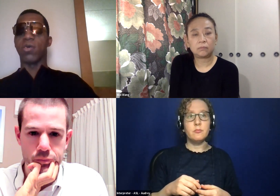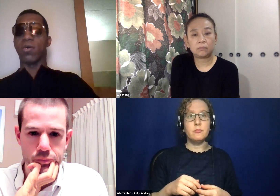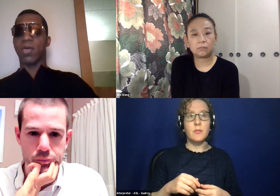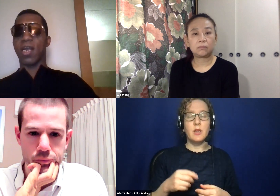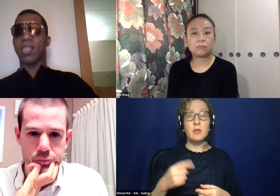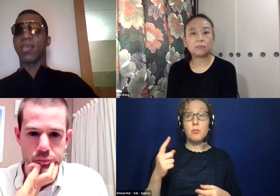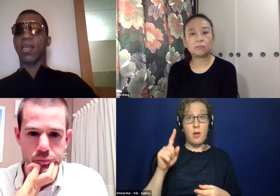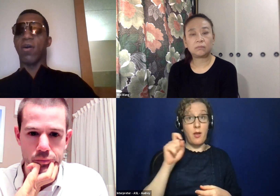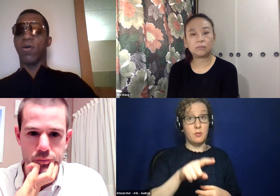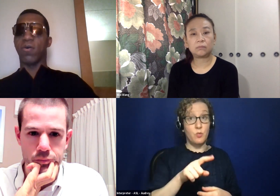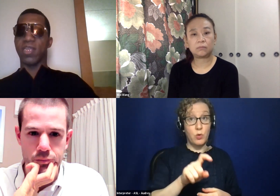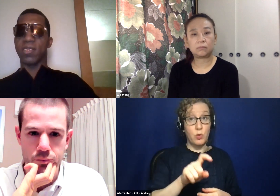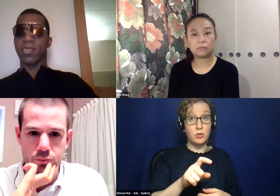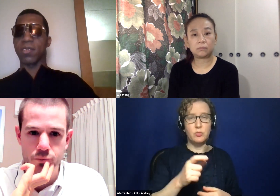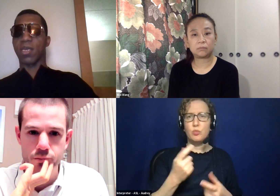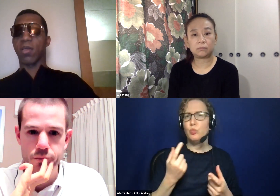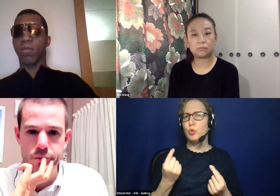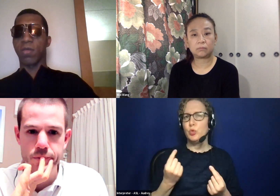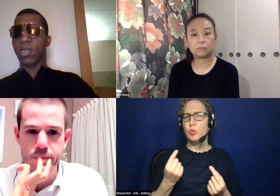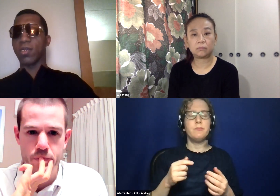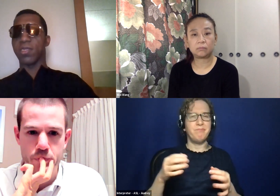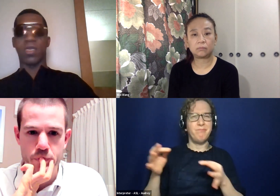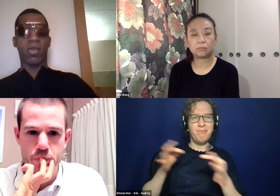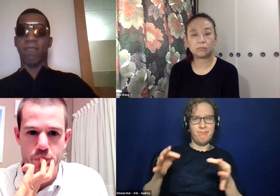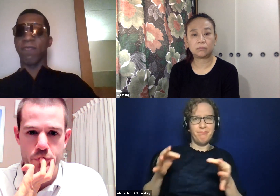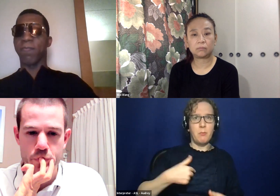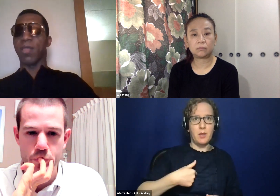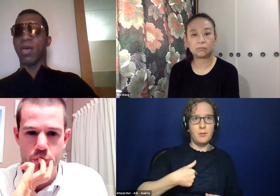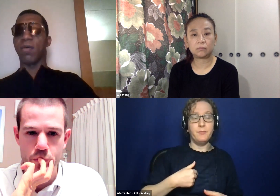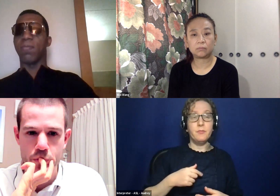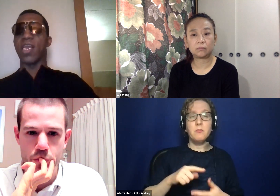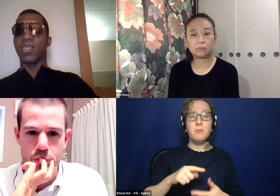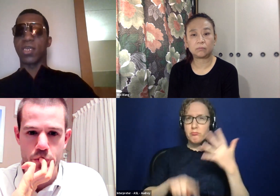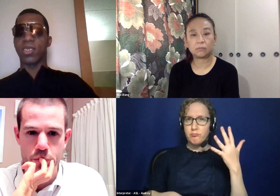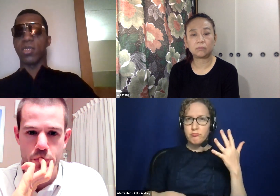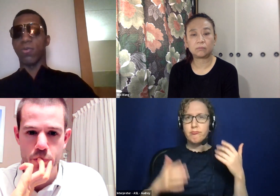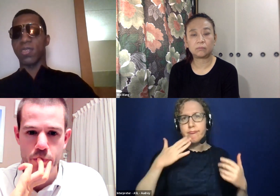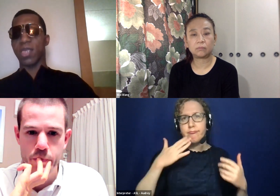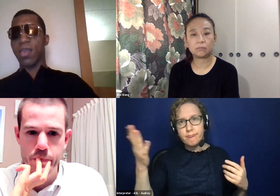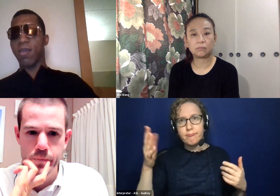so I think all these things are courtesy of the Education USA.